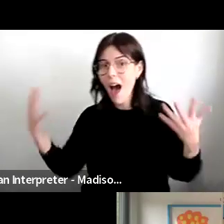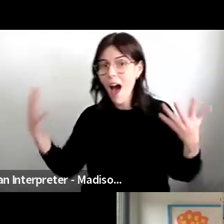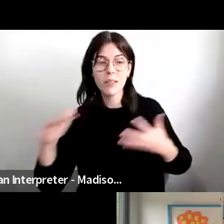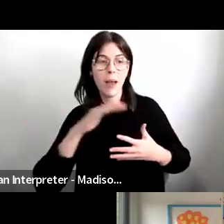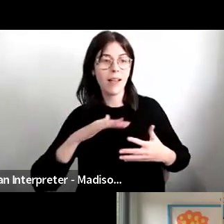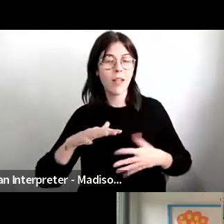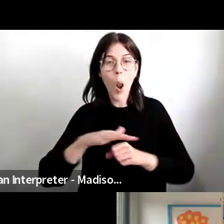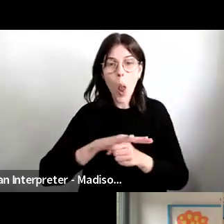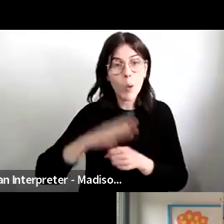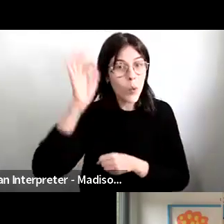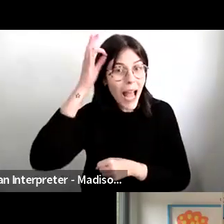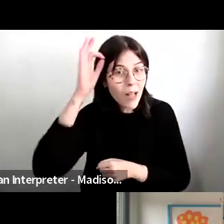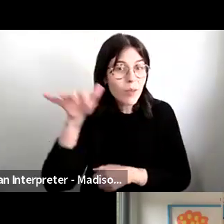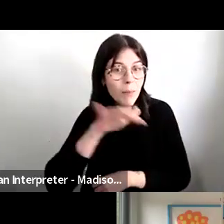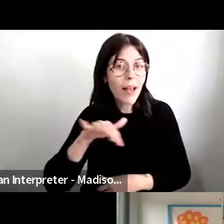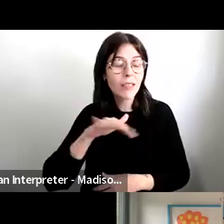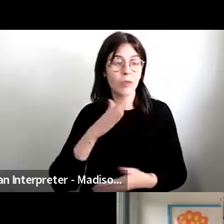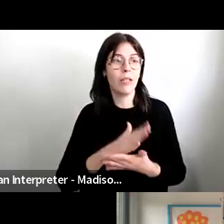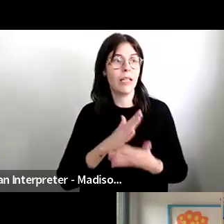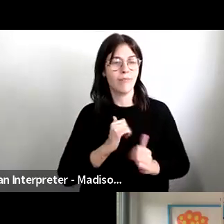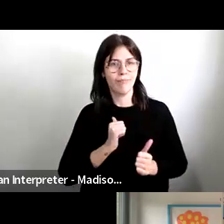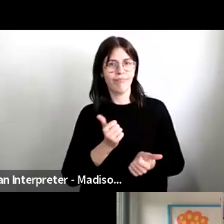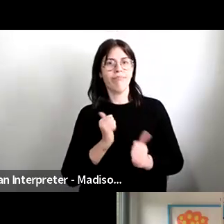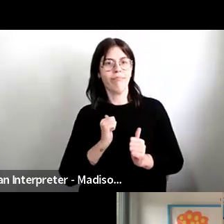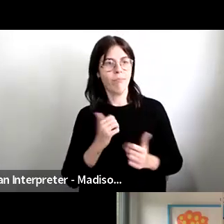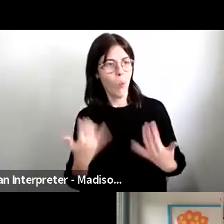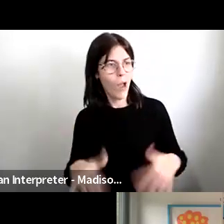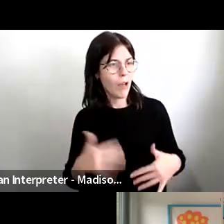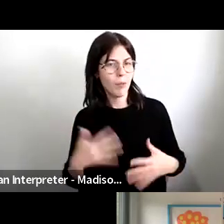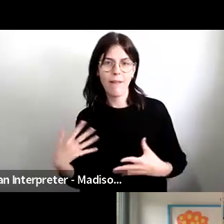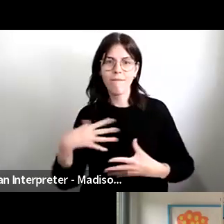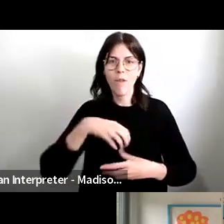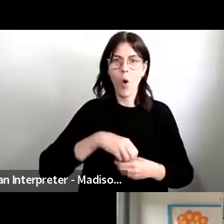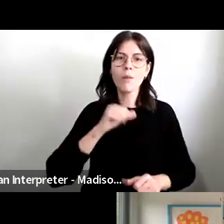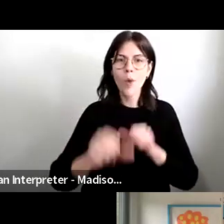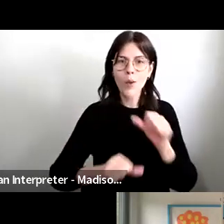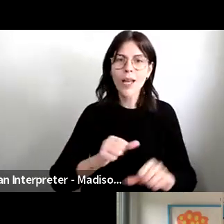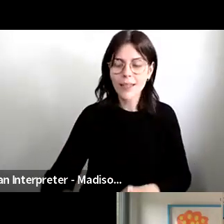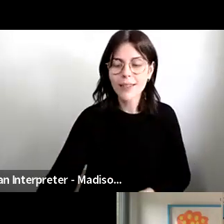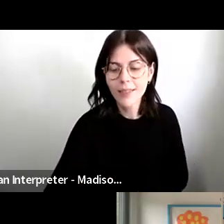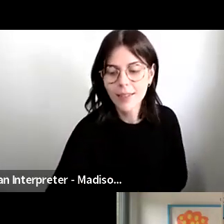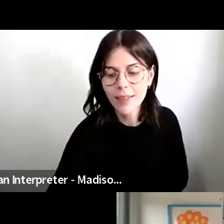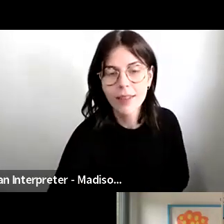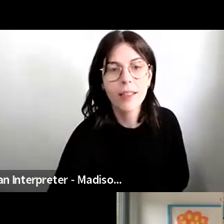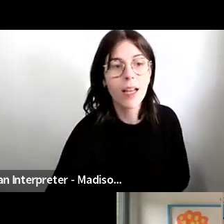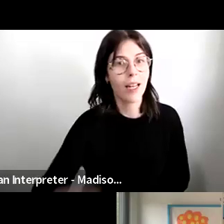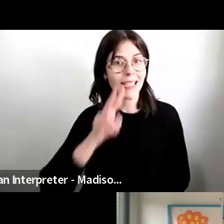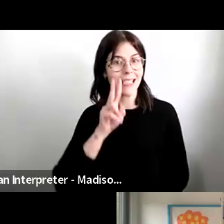and it's just been an eye-opener to be part of that process and to see that. The heartbreaking